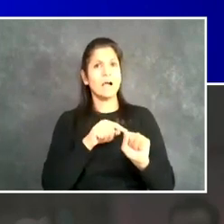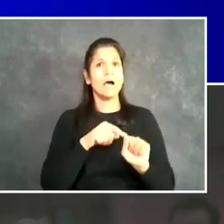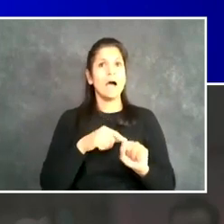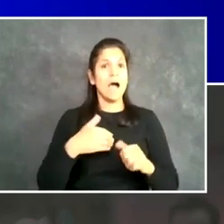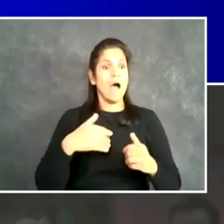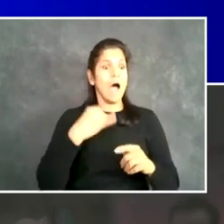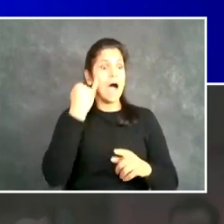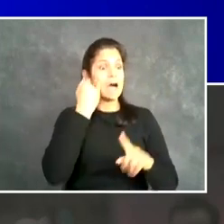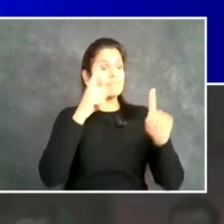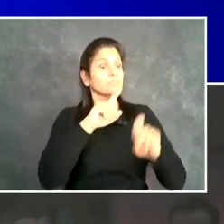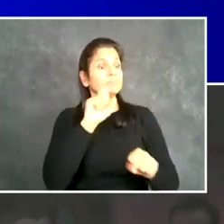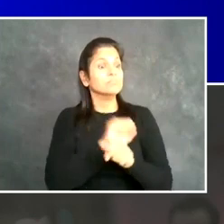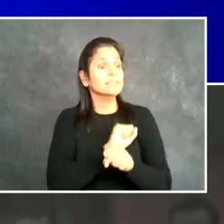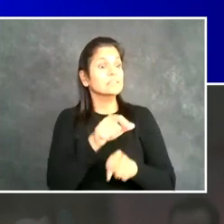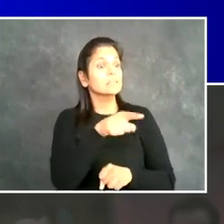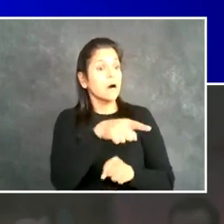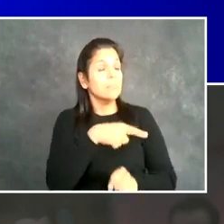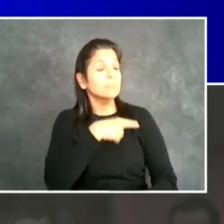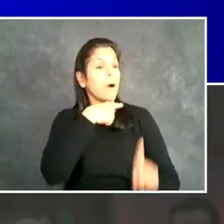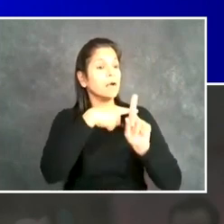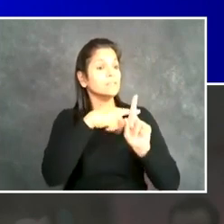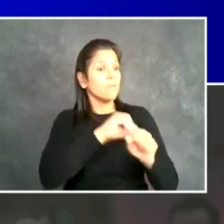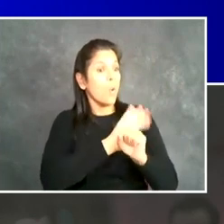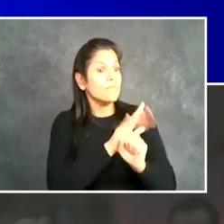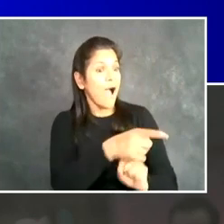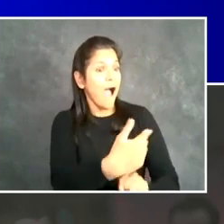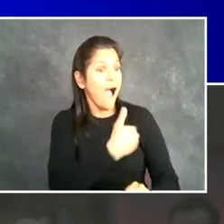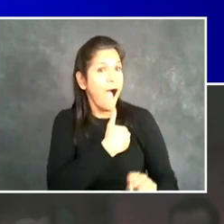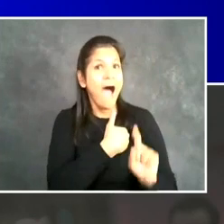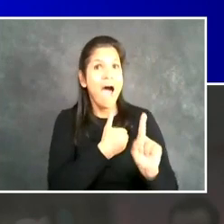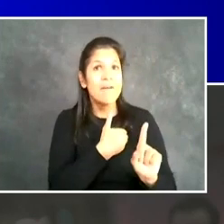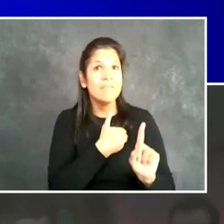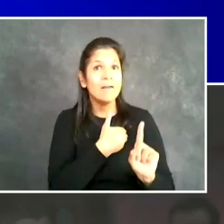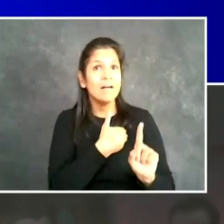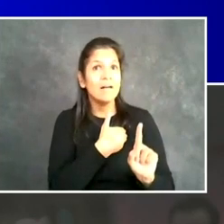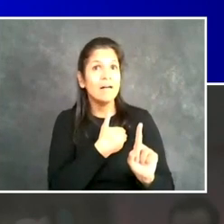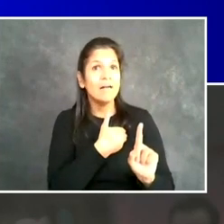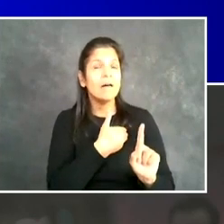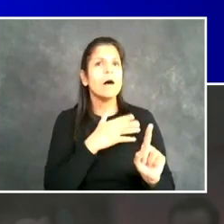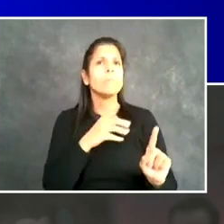RESULT DO NOT THINK THAT MEANS THAT THEY CAN LET DOWN THEIR GUARD.